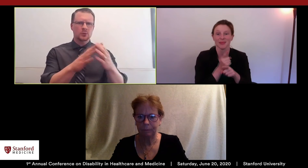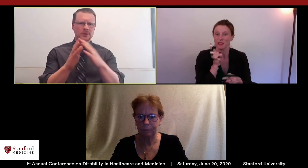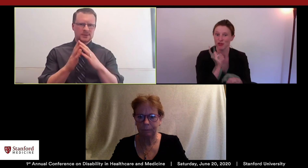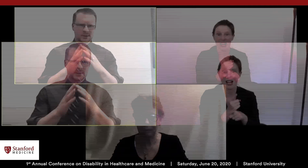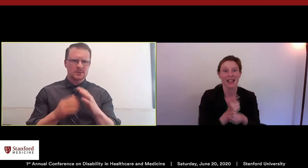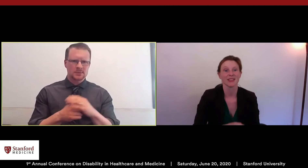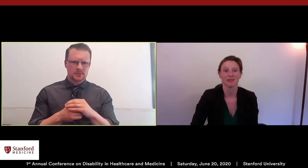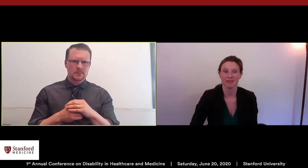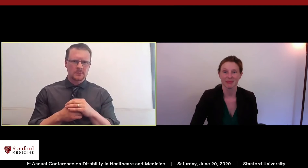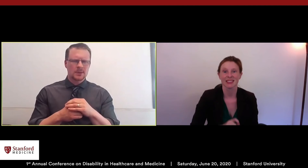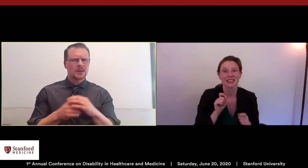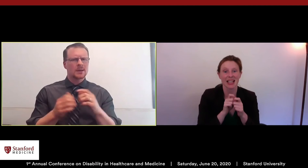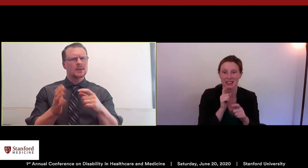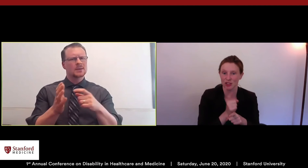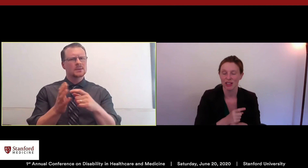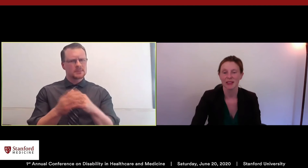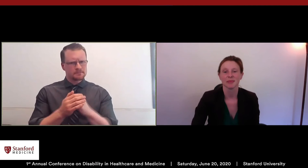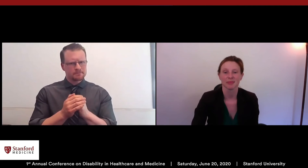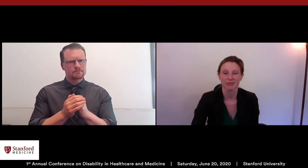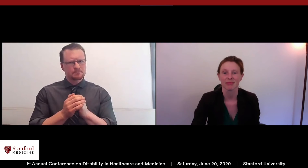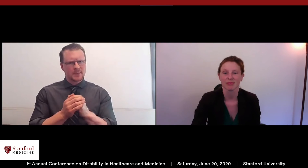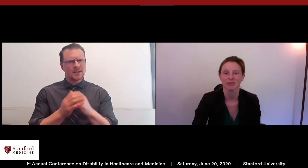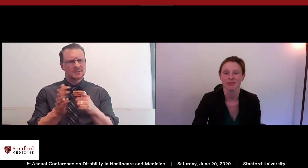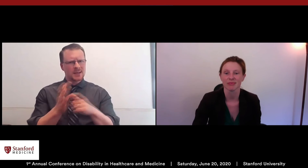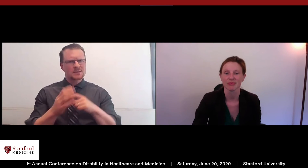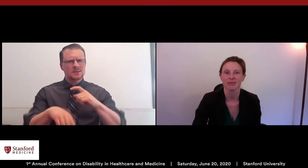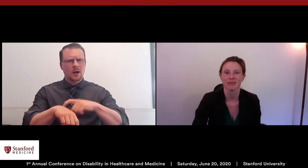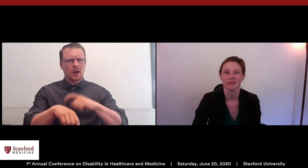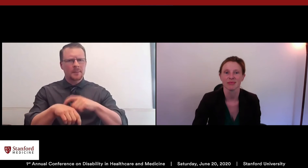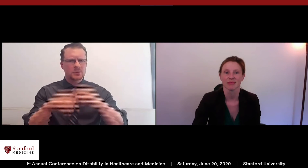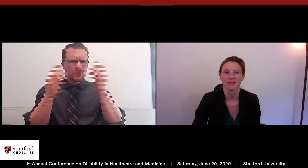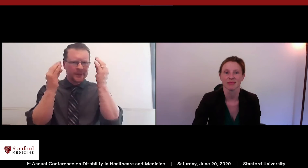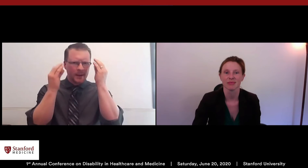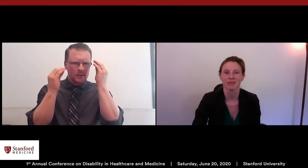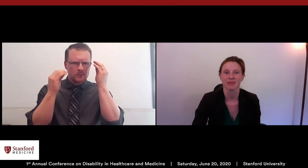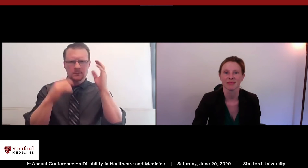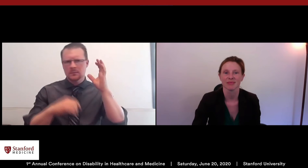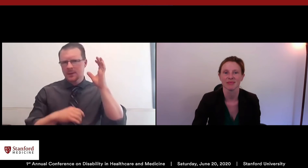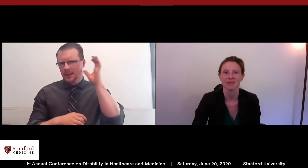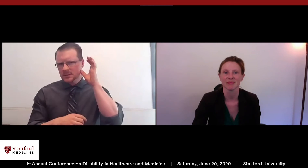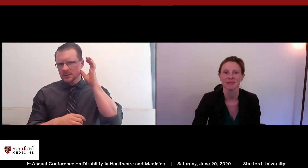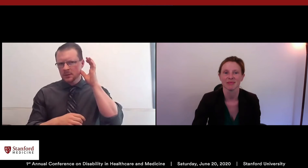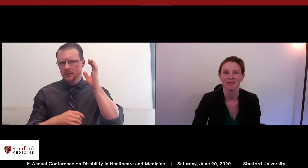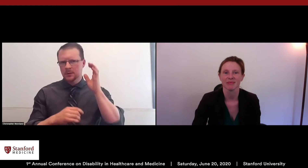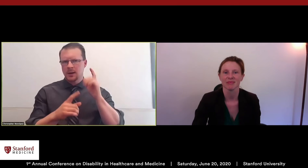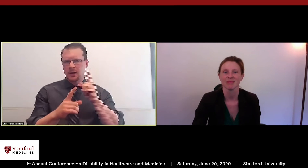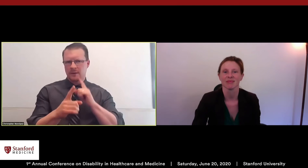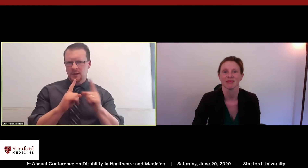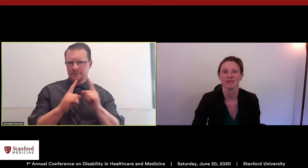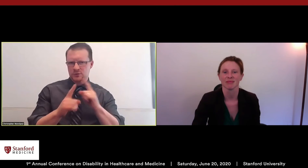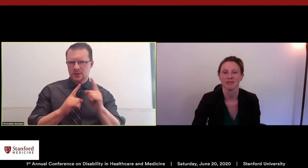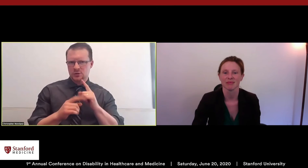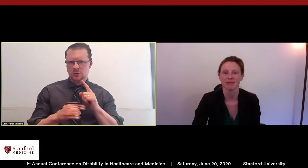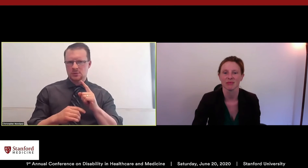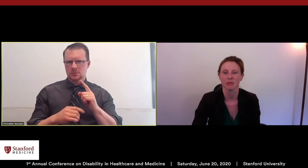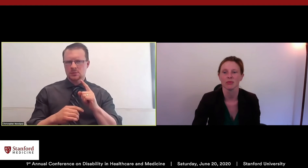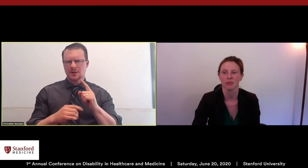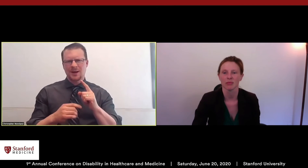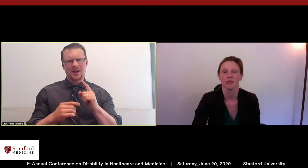look at only brief periods of-- Absolutely right. - These communities in order to develop those policies. These things take time for people to think